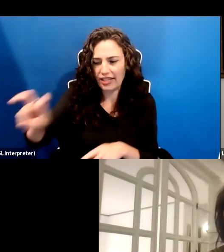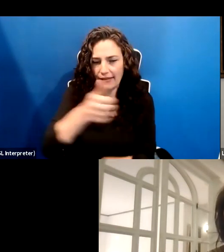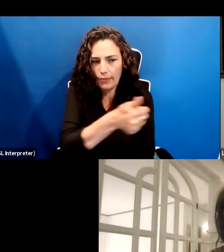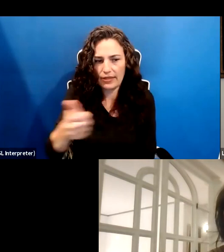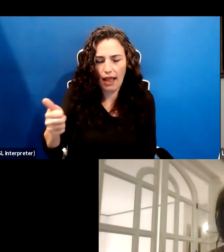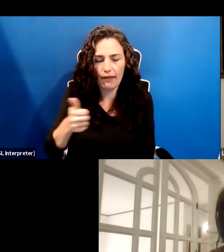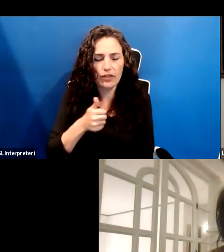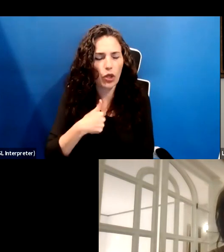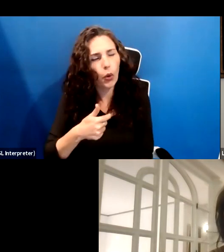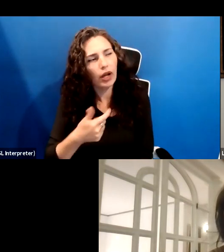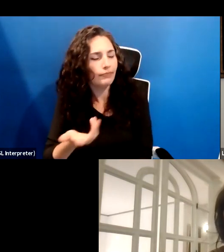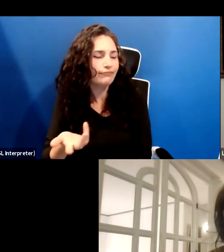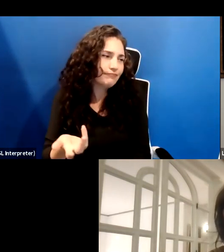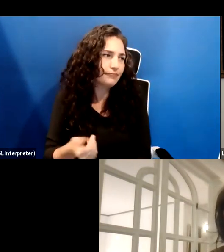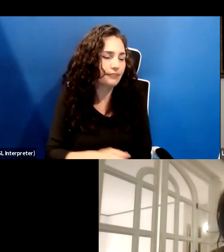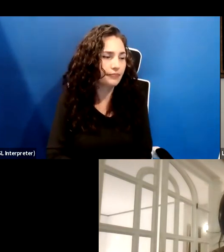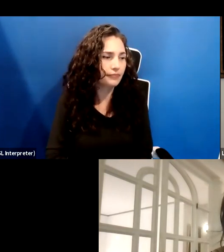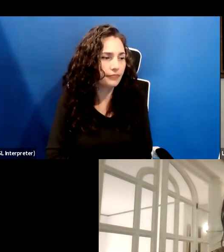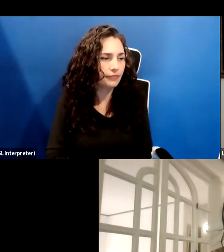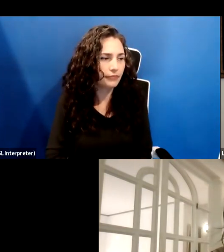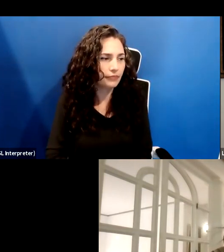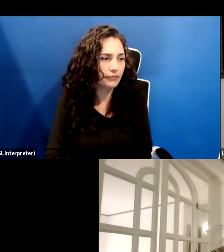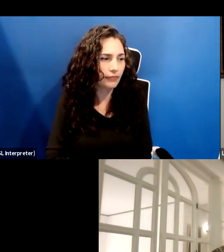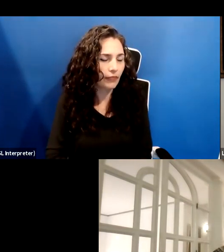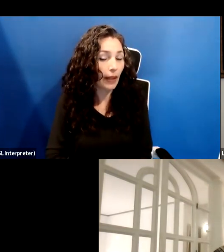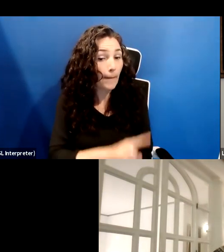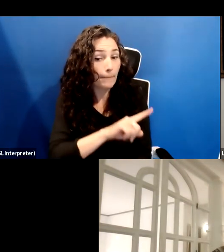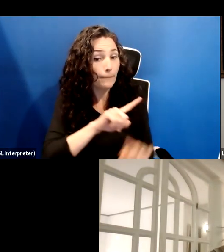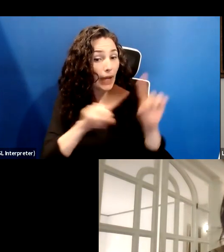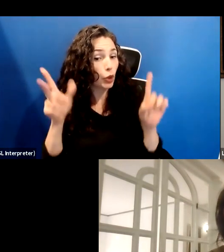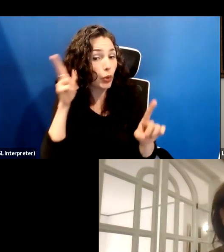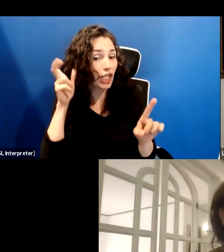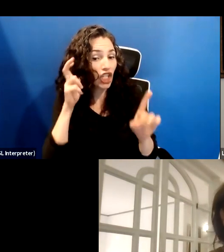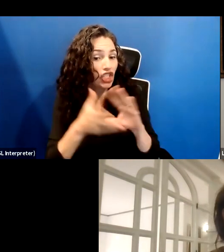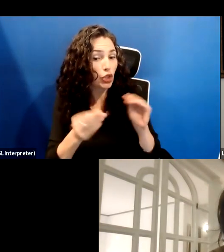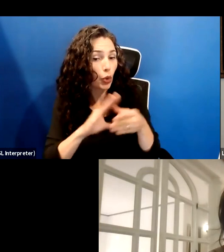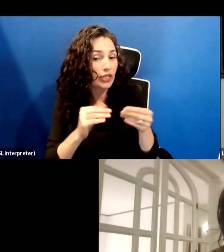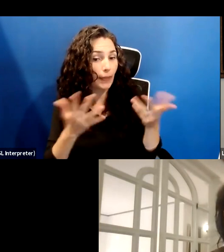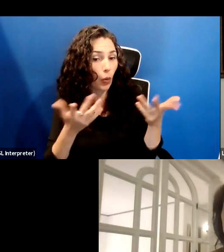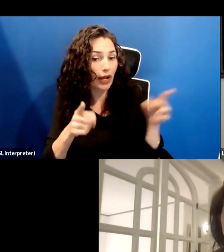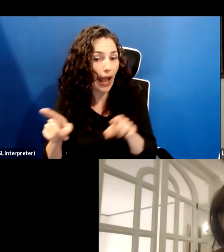you hear these stories about what happens with people that, you know, talk about "Scientology"